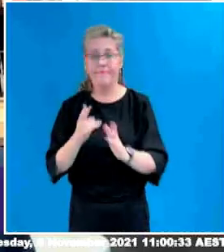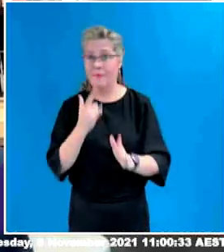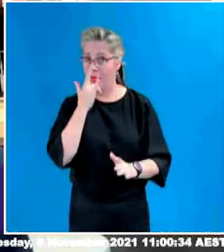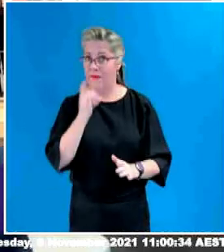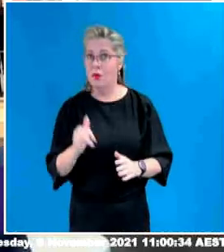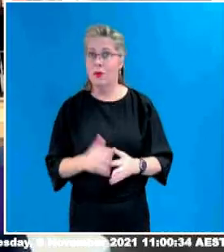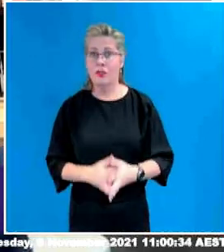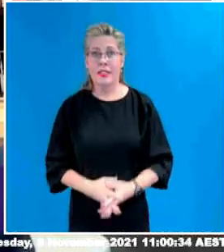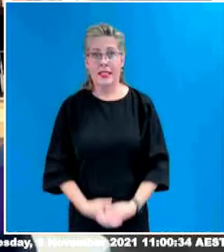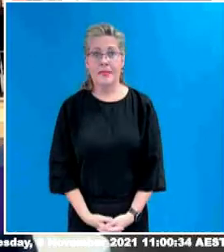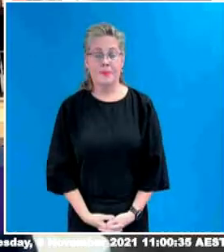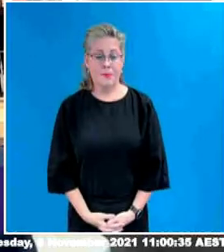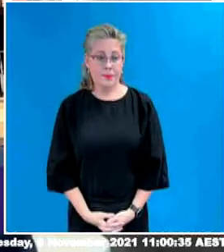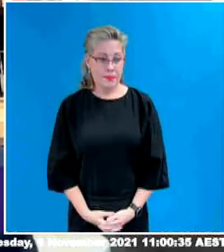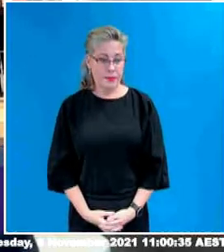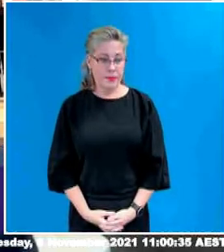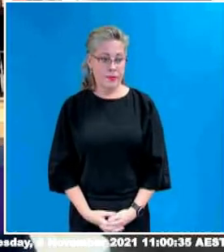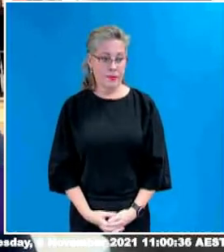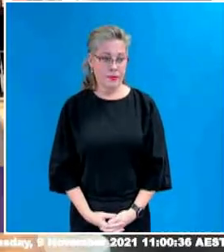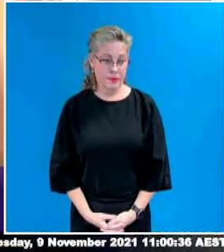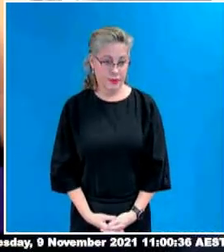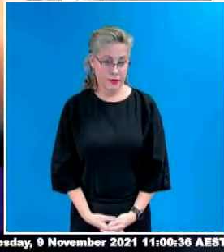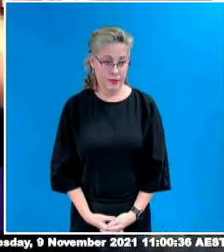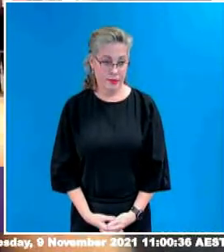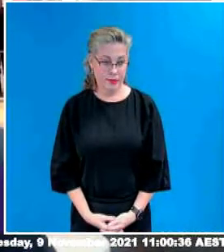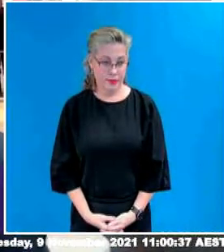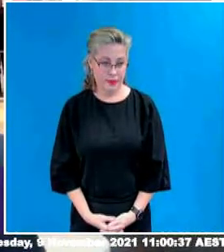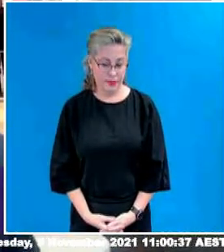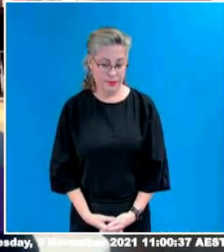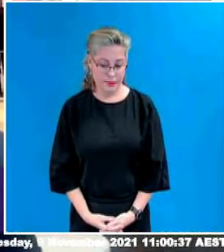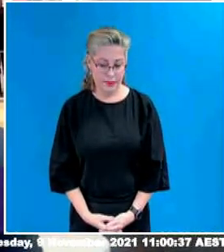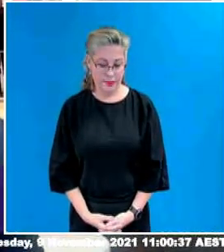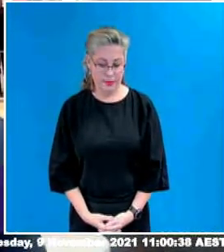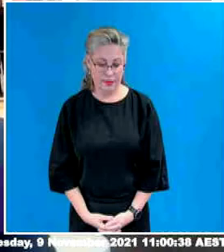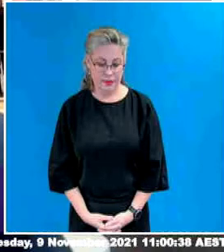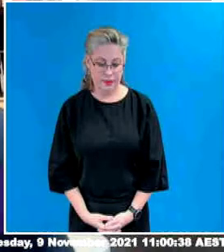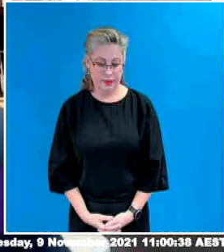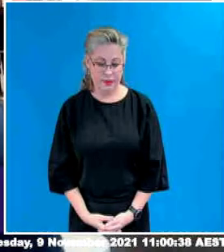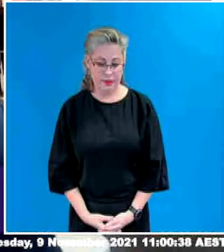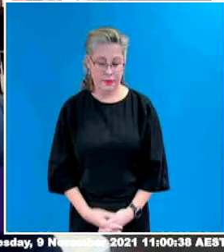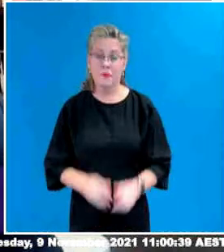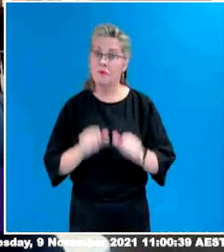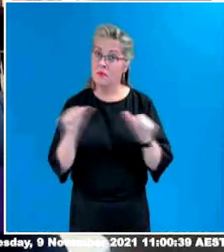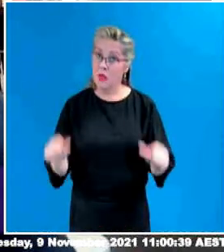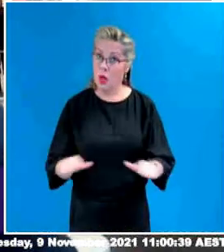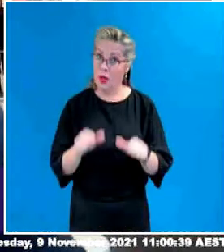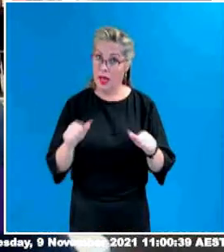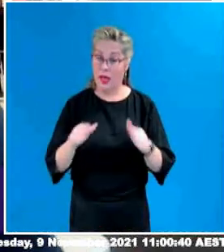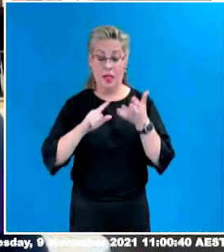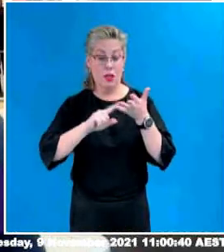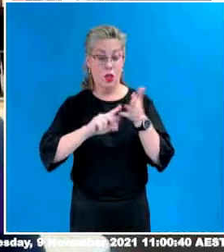I want to turn to the United Nations Guiding Principles on Business and Human Rights.